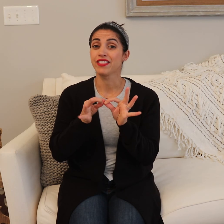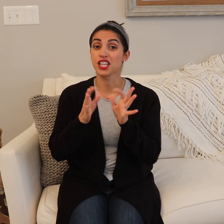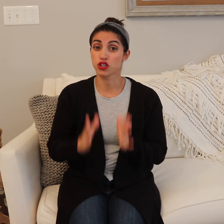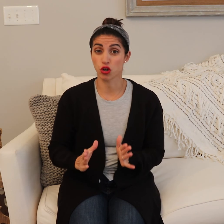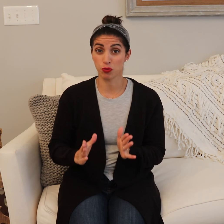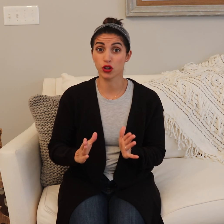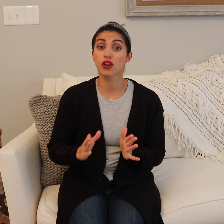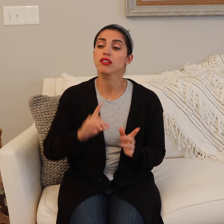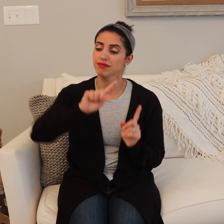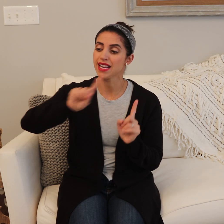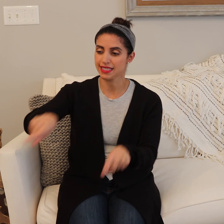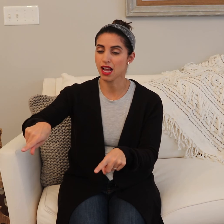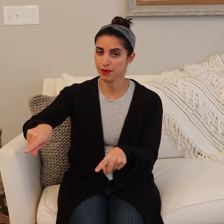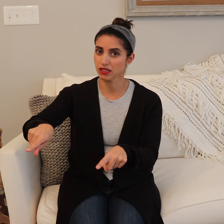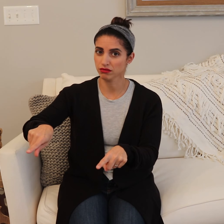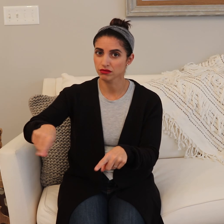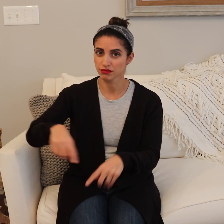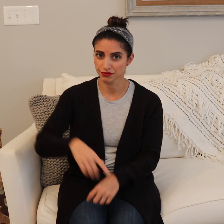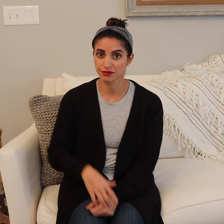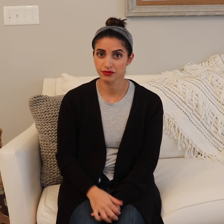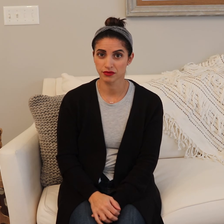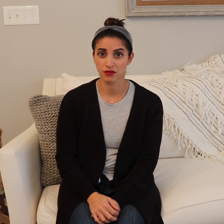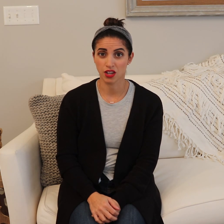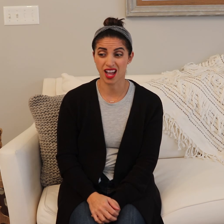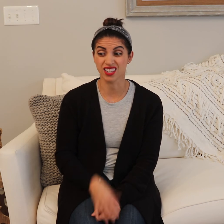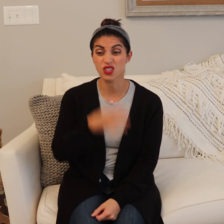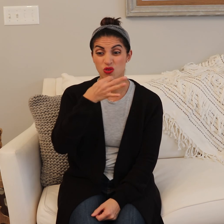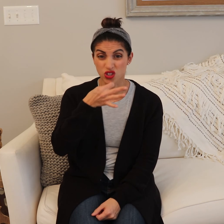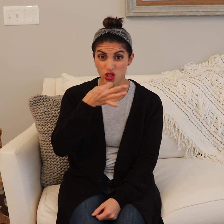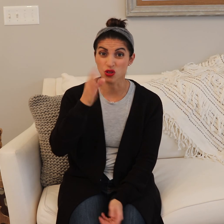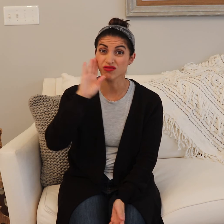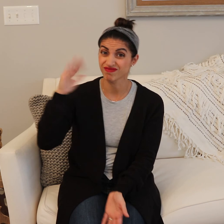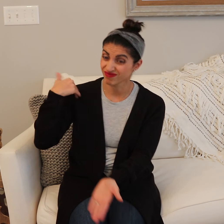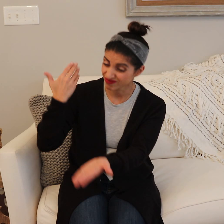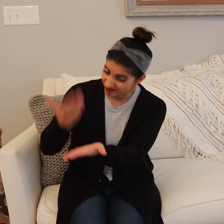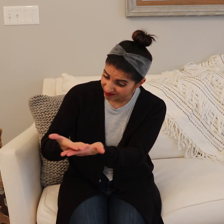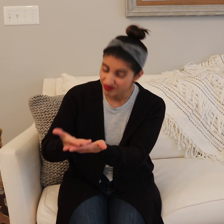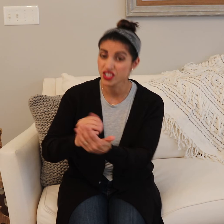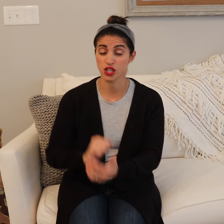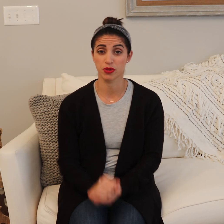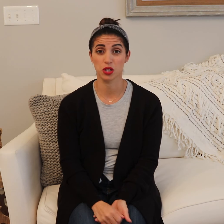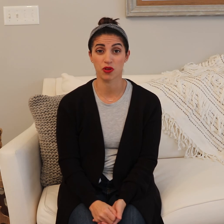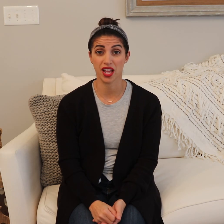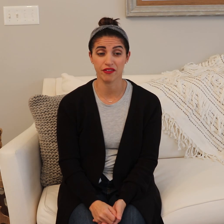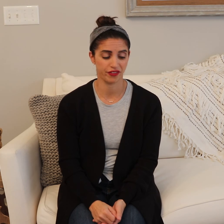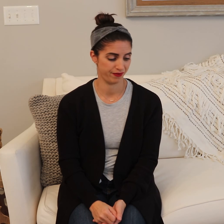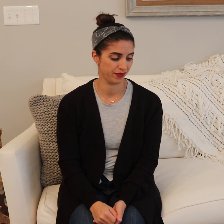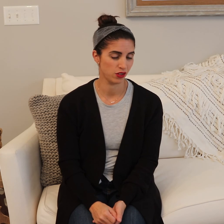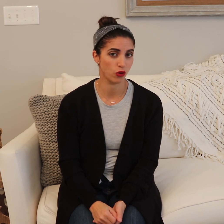The interpreter it's coming. Alright, soon she will arrive or